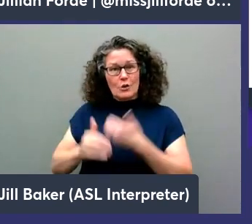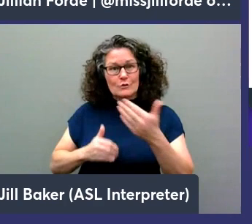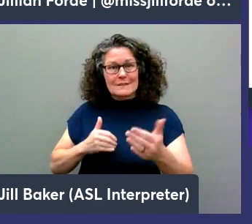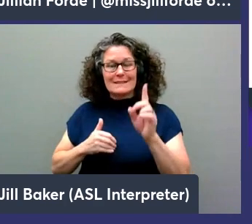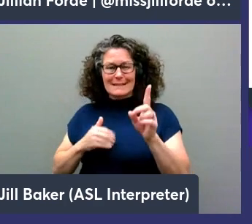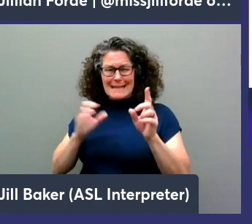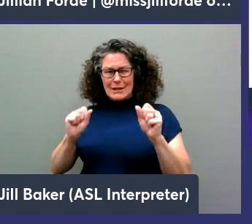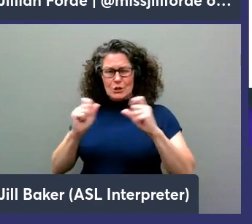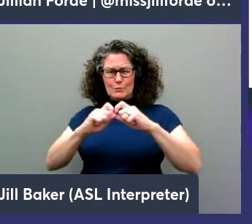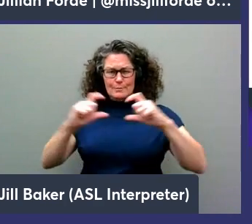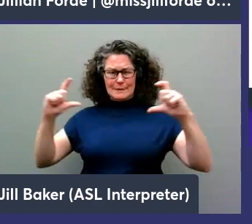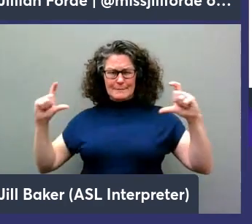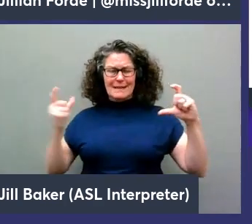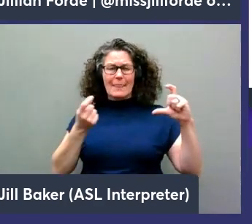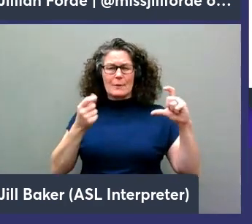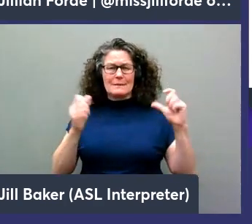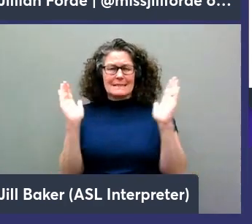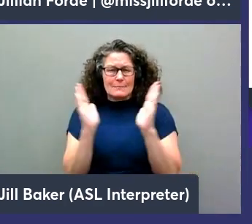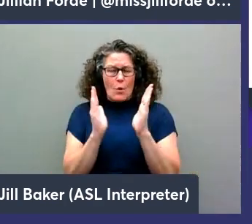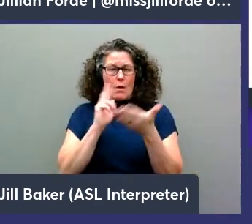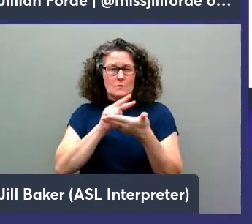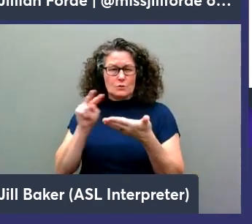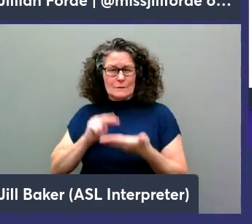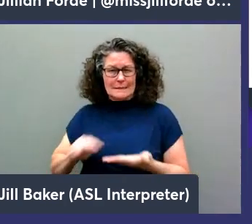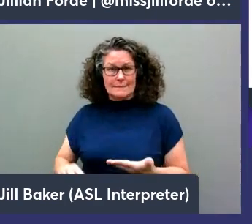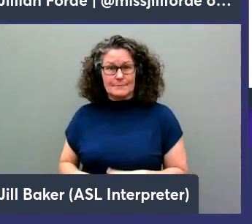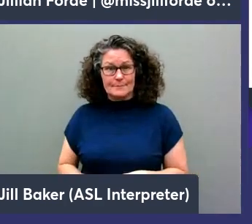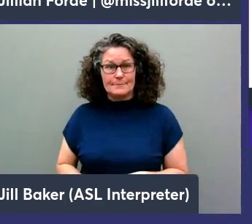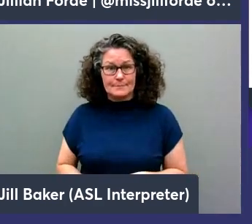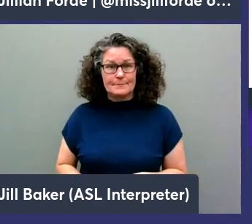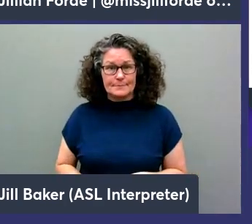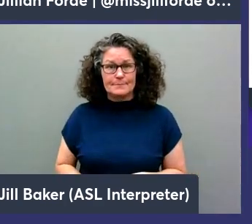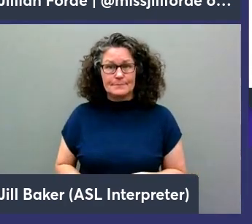This is a bit small on the screen. Yeah, let me do that.